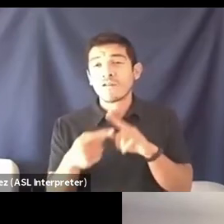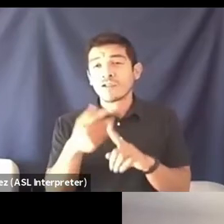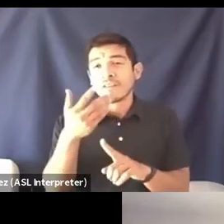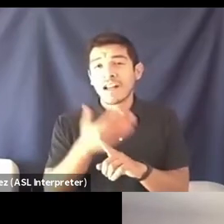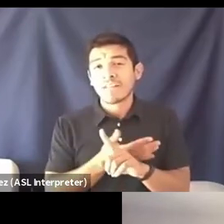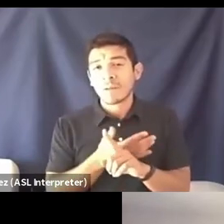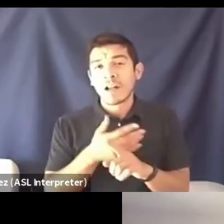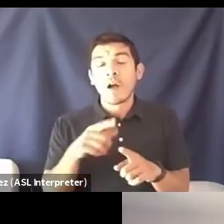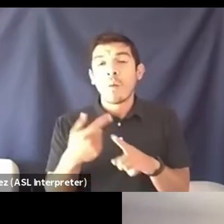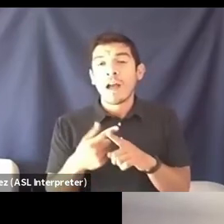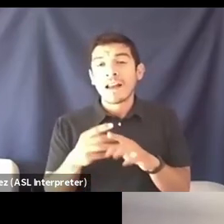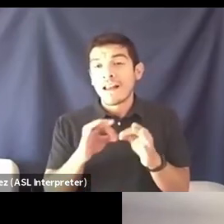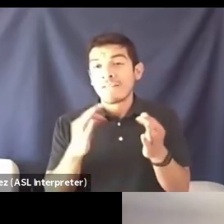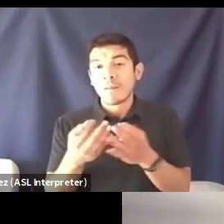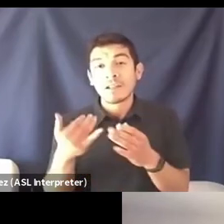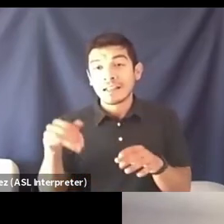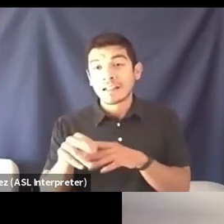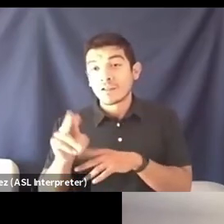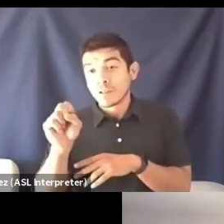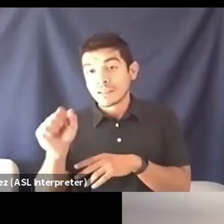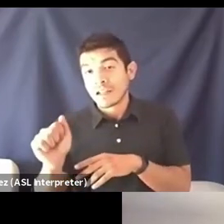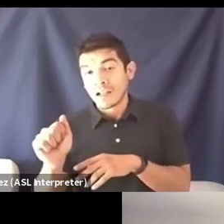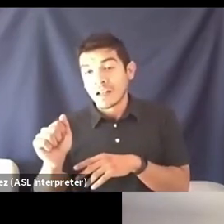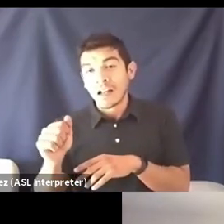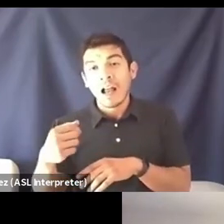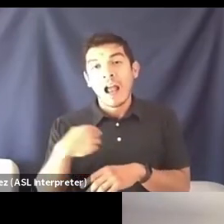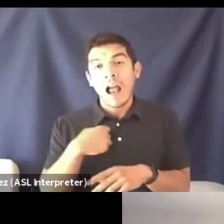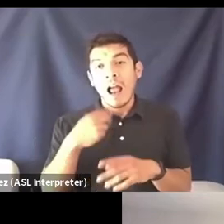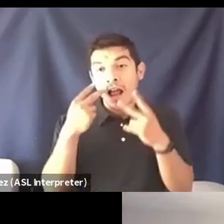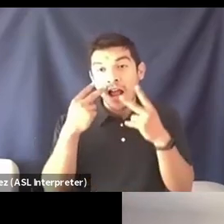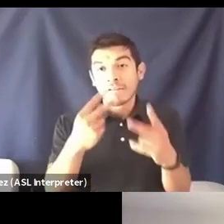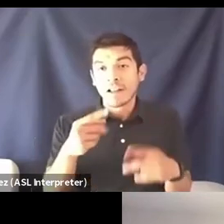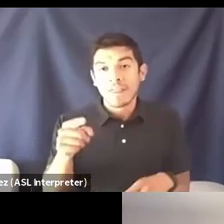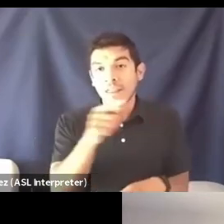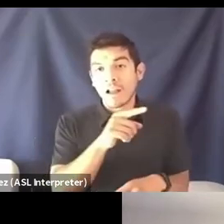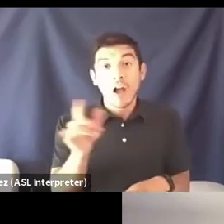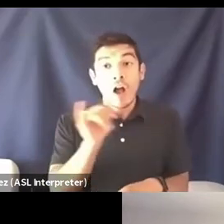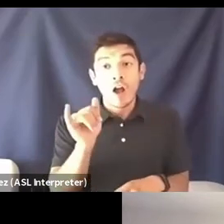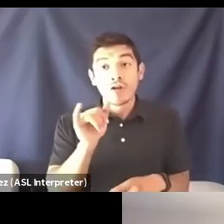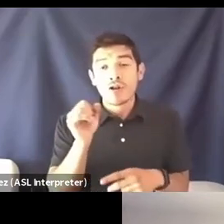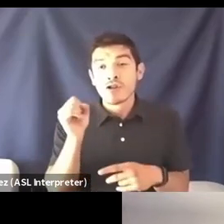when the family were still in the US. I visited them also Shilin other cinematographer.